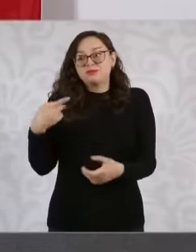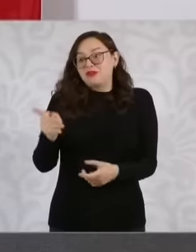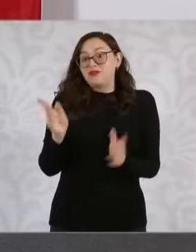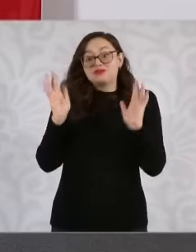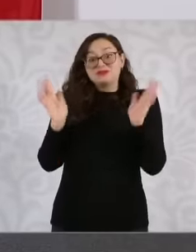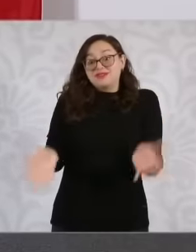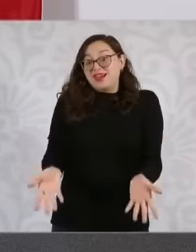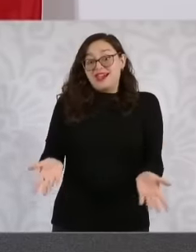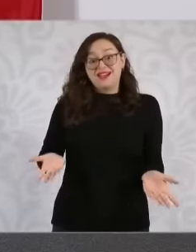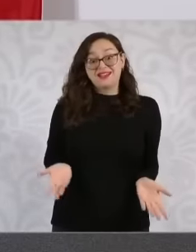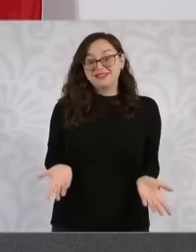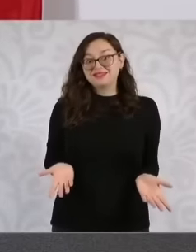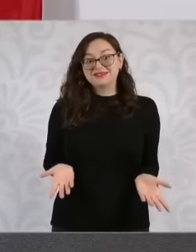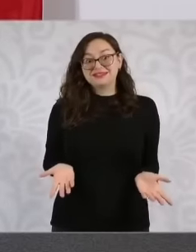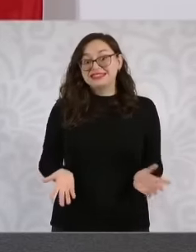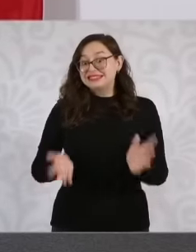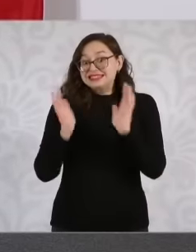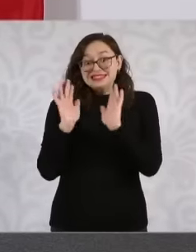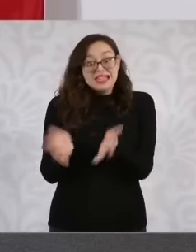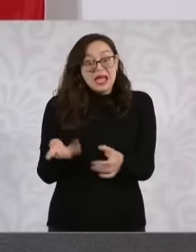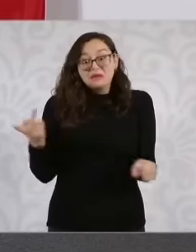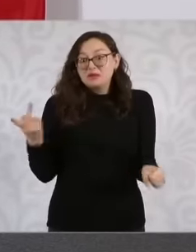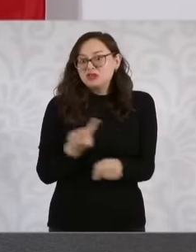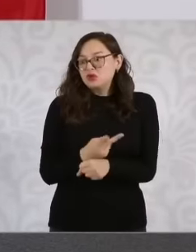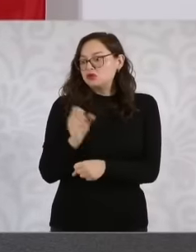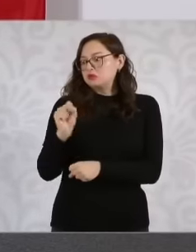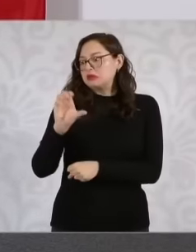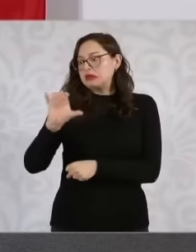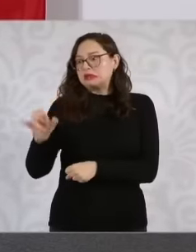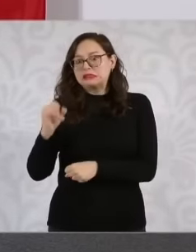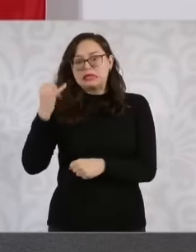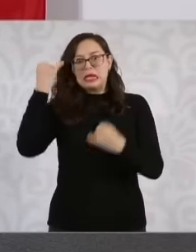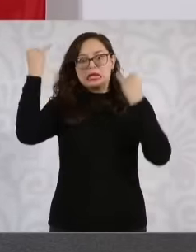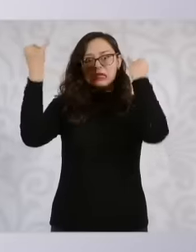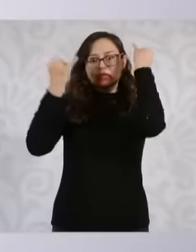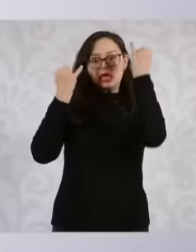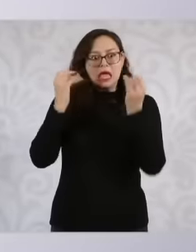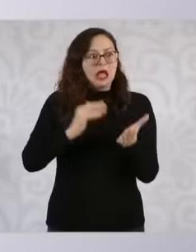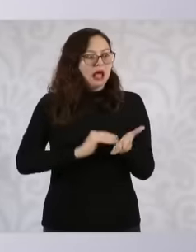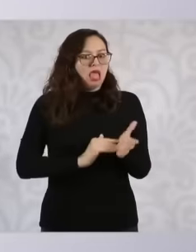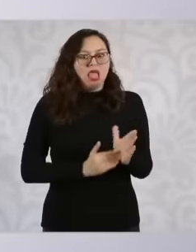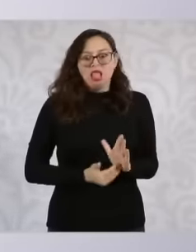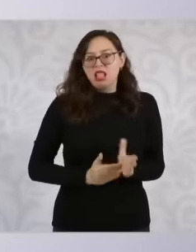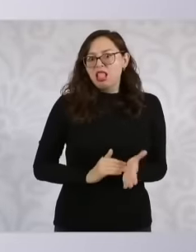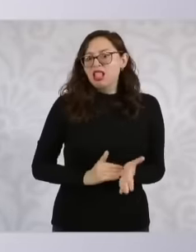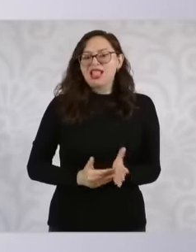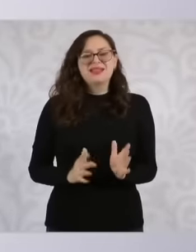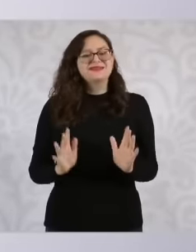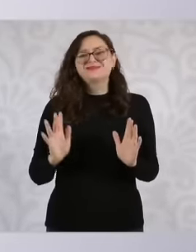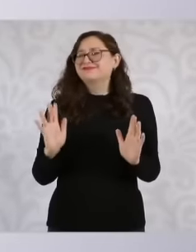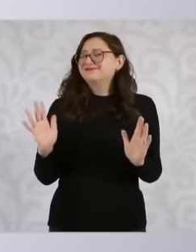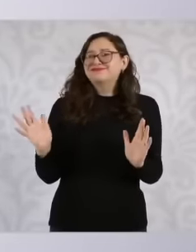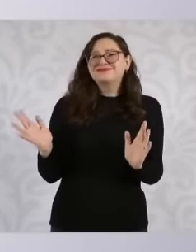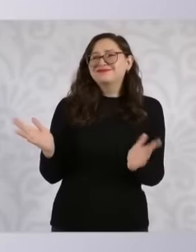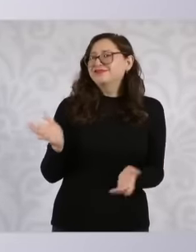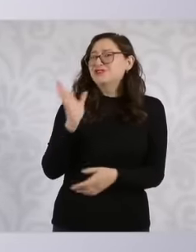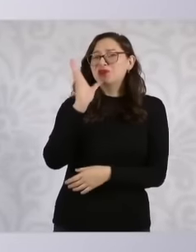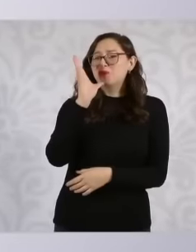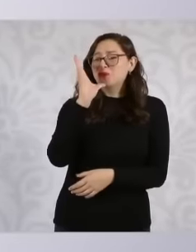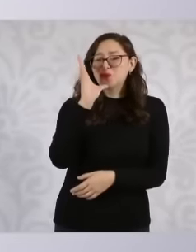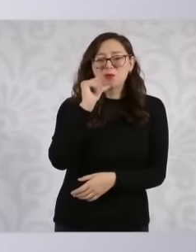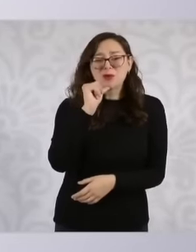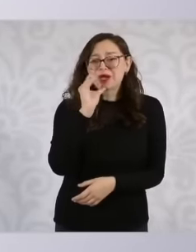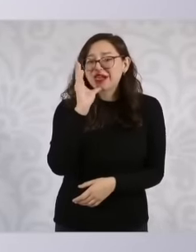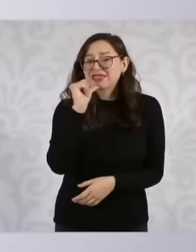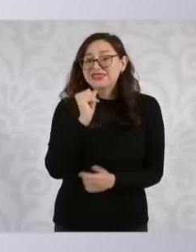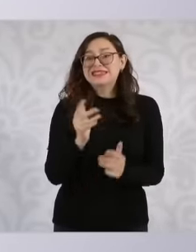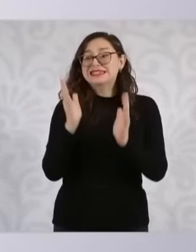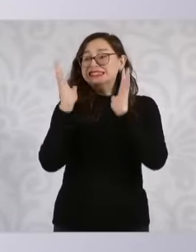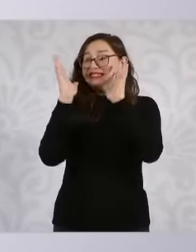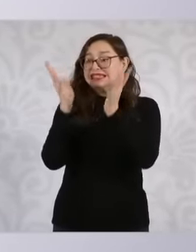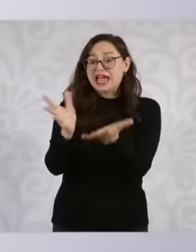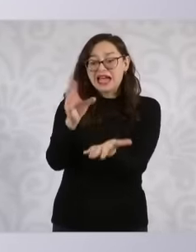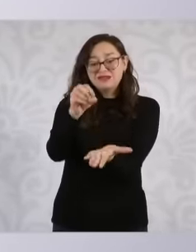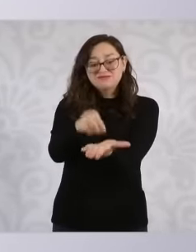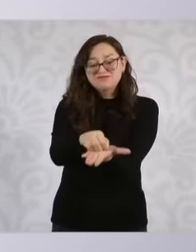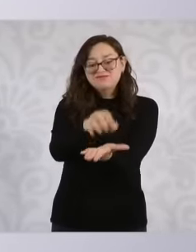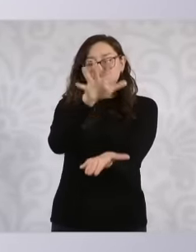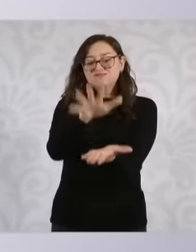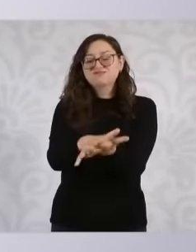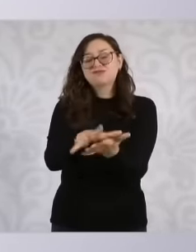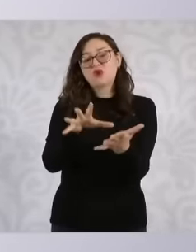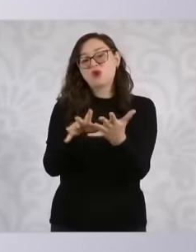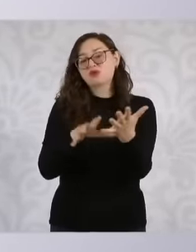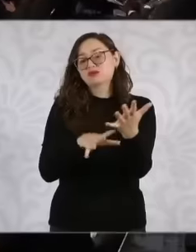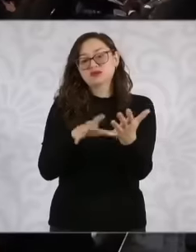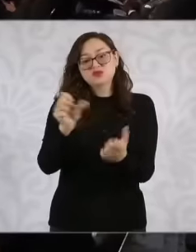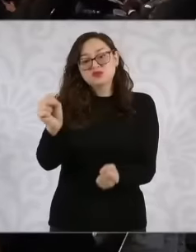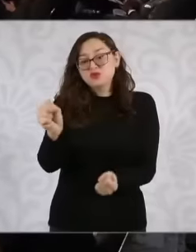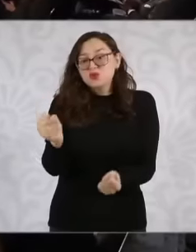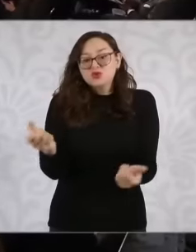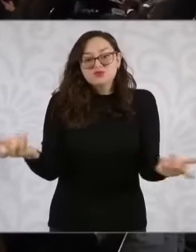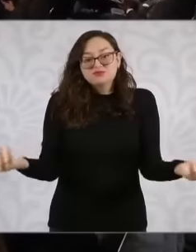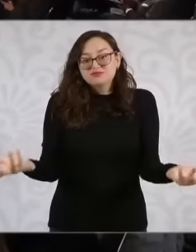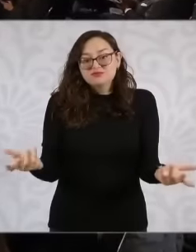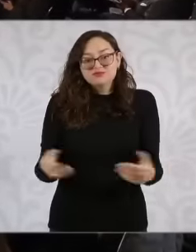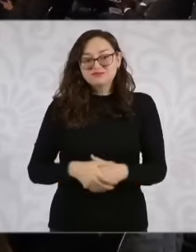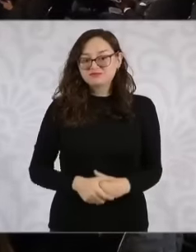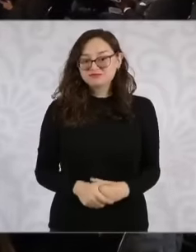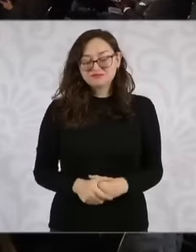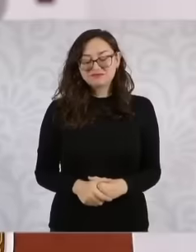see, the court can no longer put limitations on something that already exists. It is a constitutional reform so